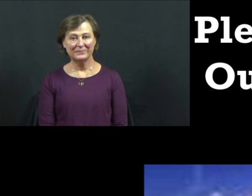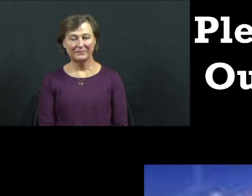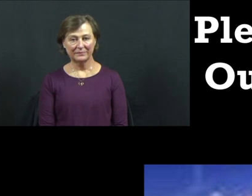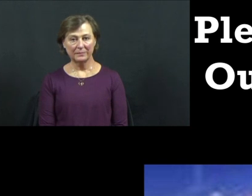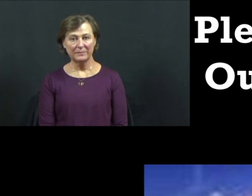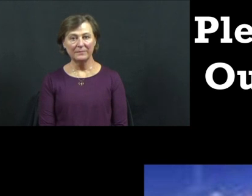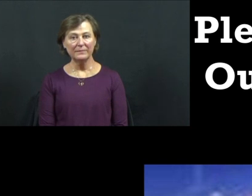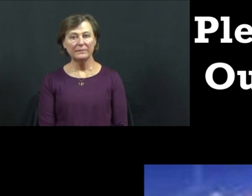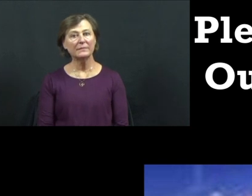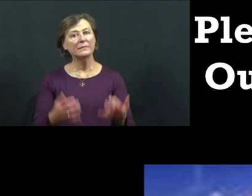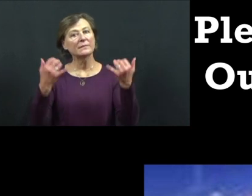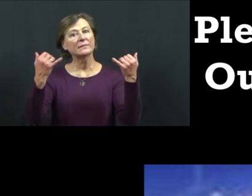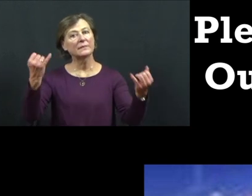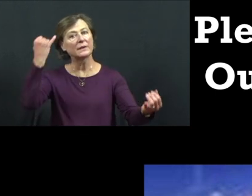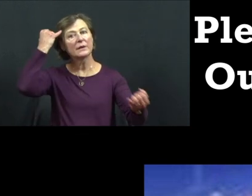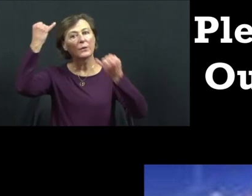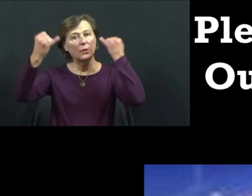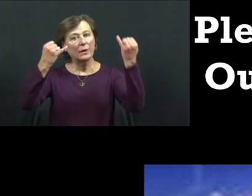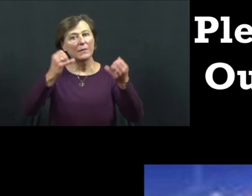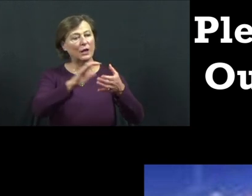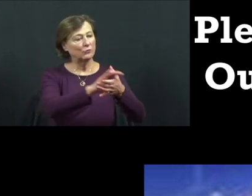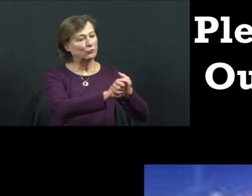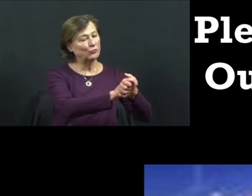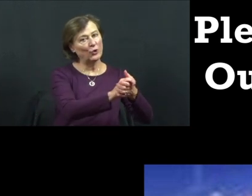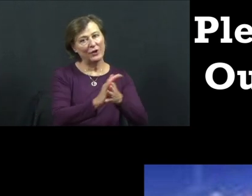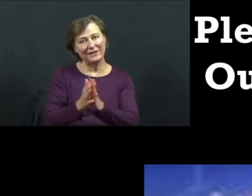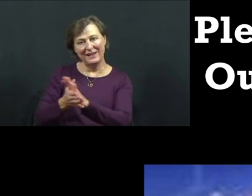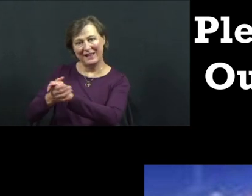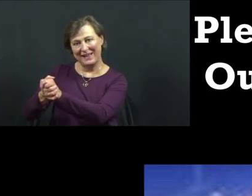Let us imagine joining hands with our community members,